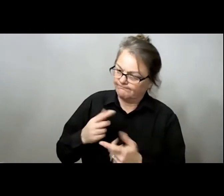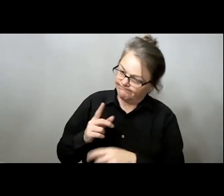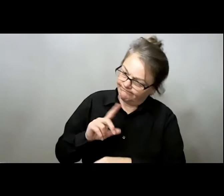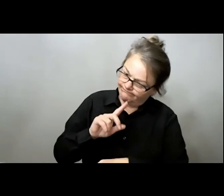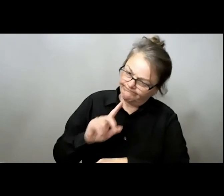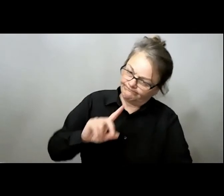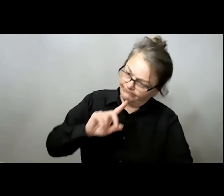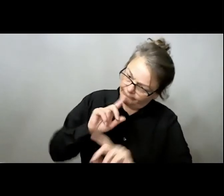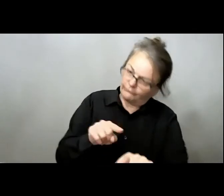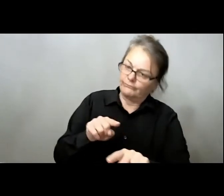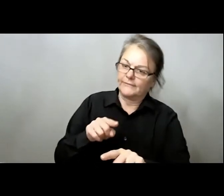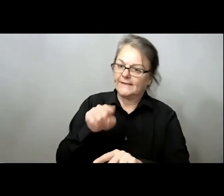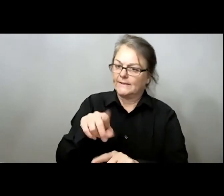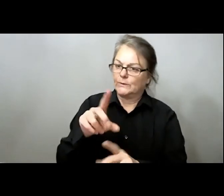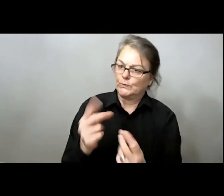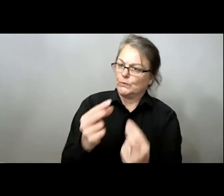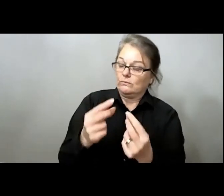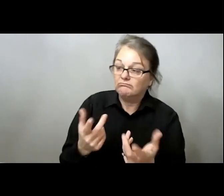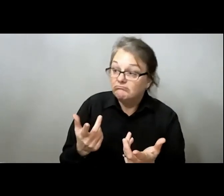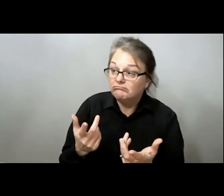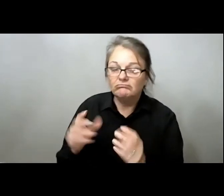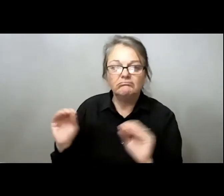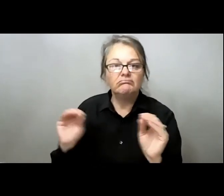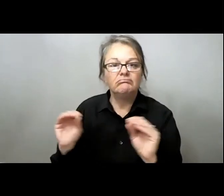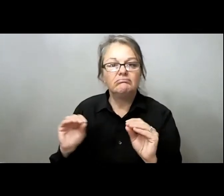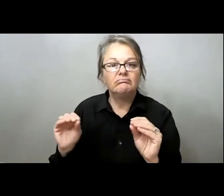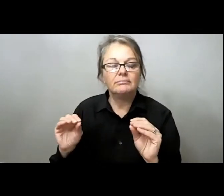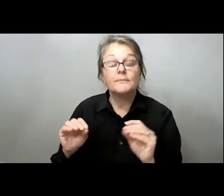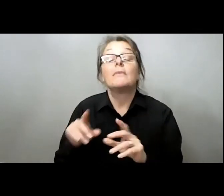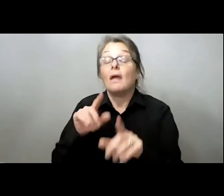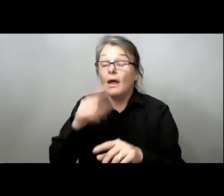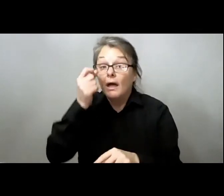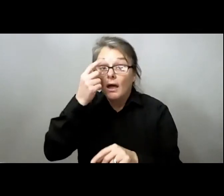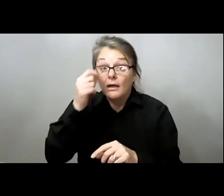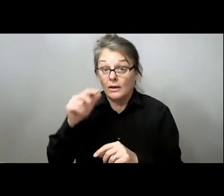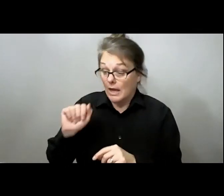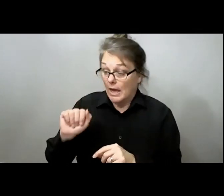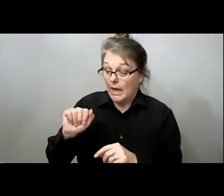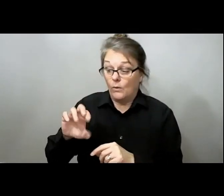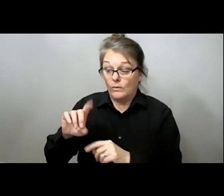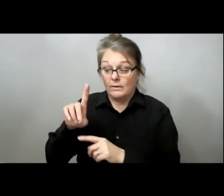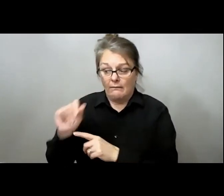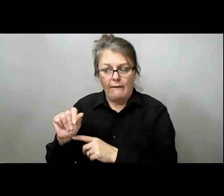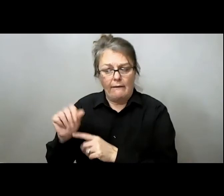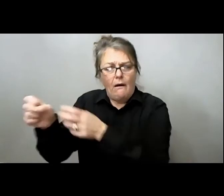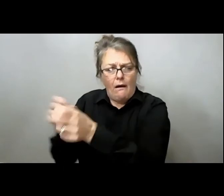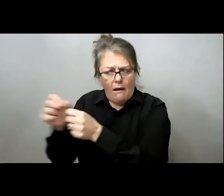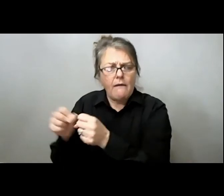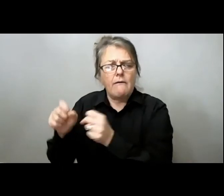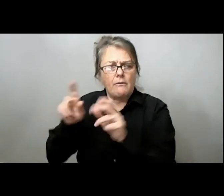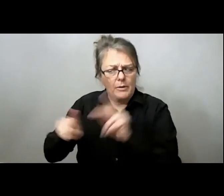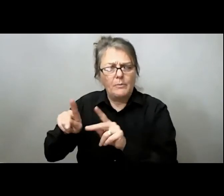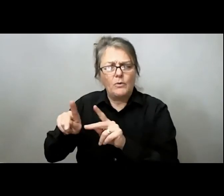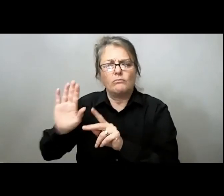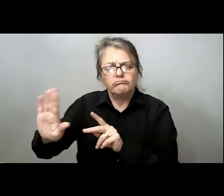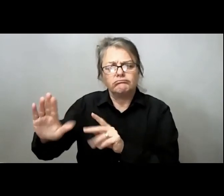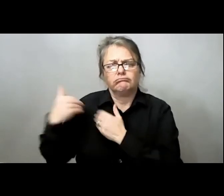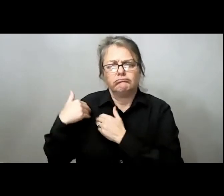THERE ARE INSPECTORS WHO ARE HIRED UNDER THE AODA TO DO INVESTIGATIONS OR ASSESSMENTS OF